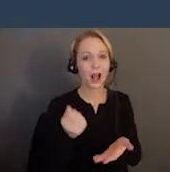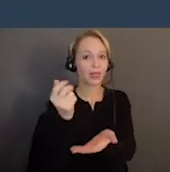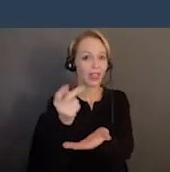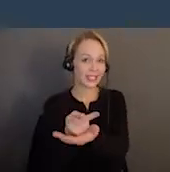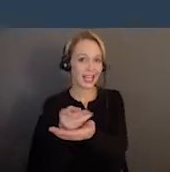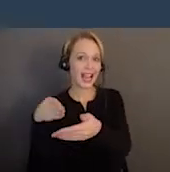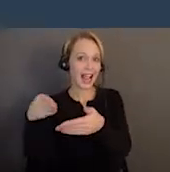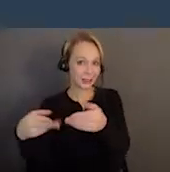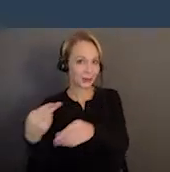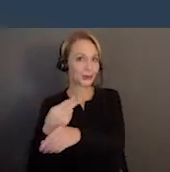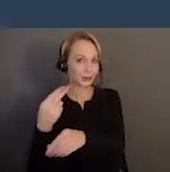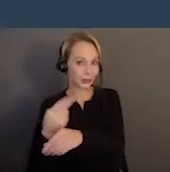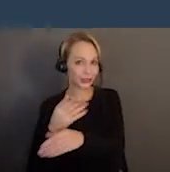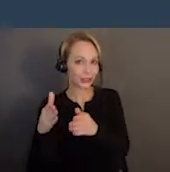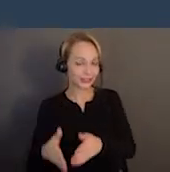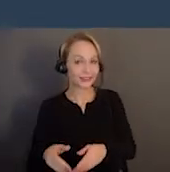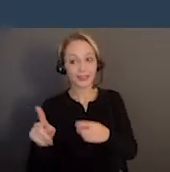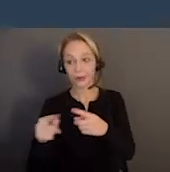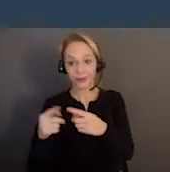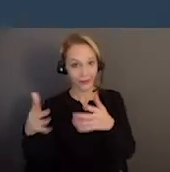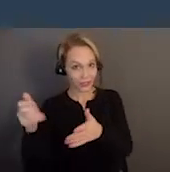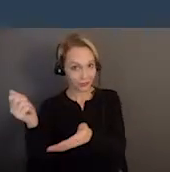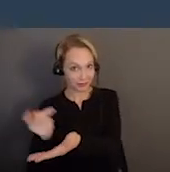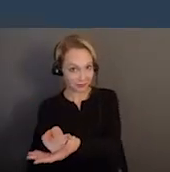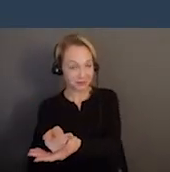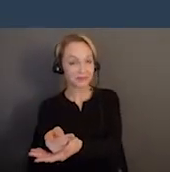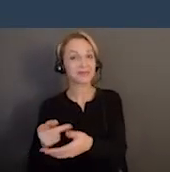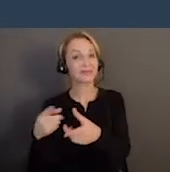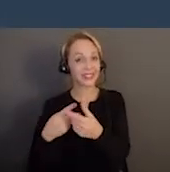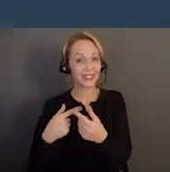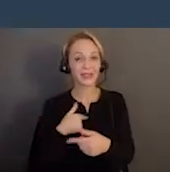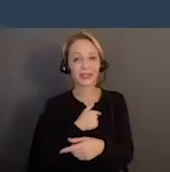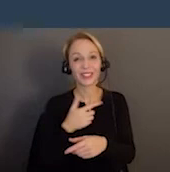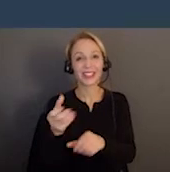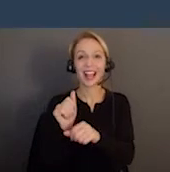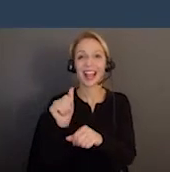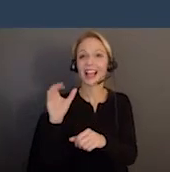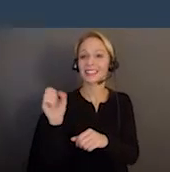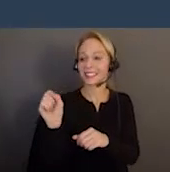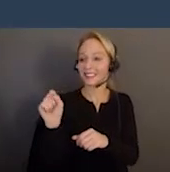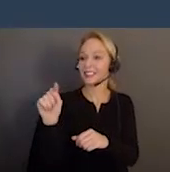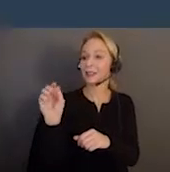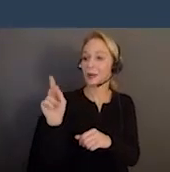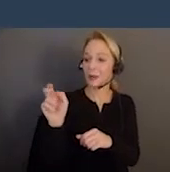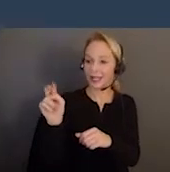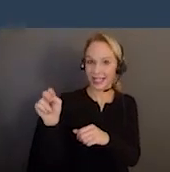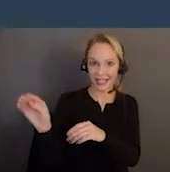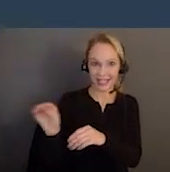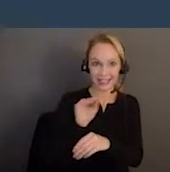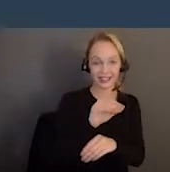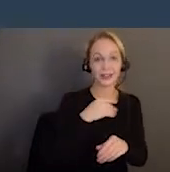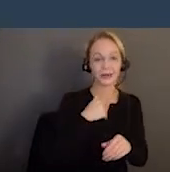AND FIRST CREATE THE END USER AND ONCE APPLICATION IS DONE AND GET ACCESS TARGET AND APPLY THE THEME.